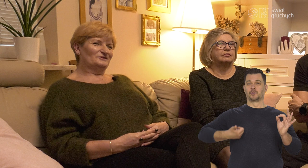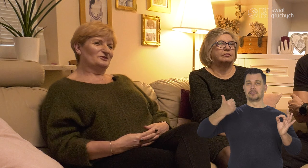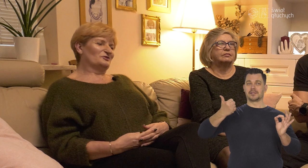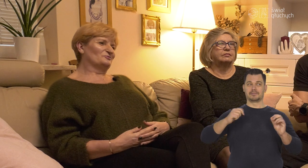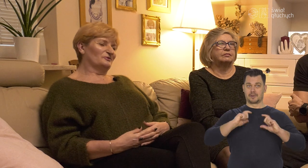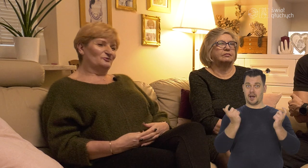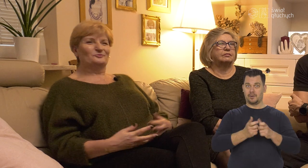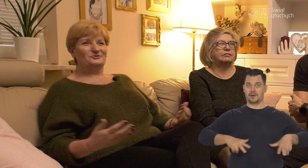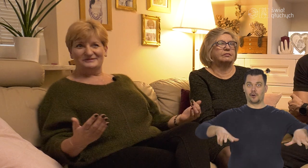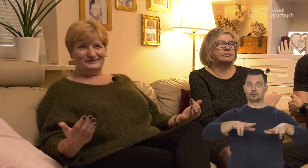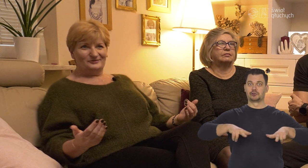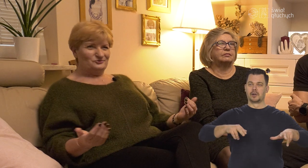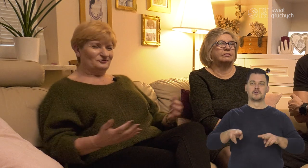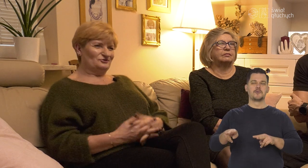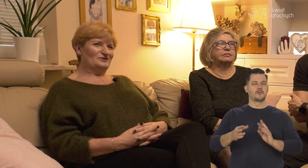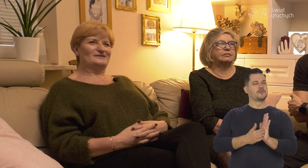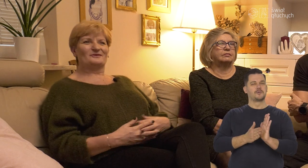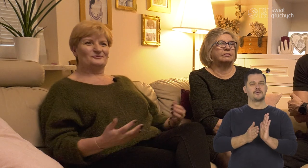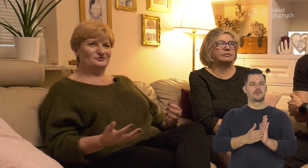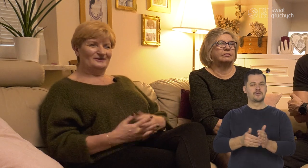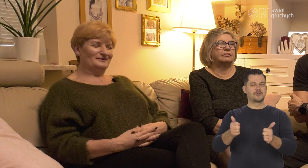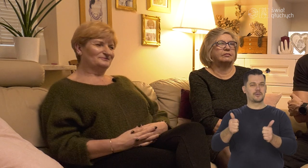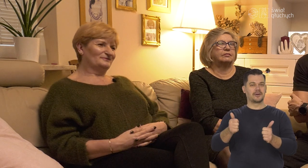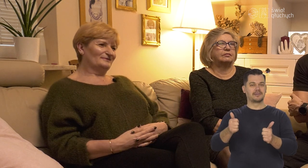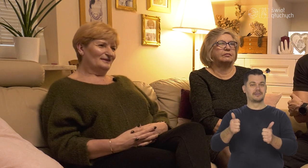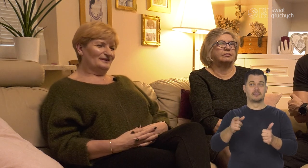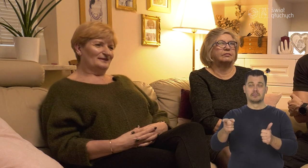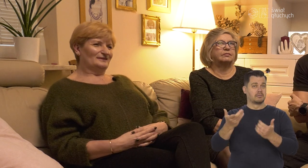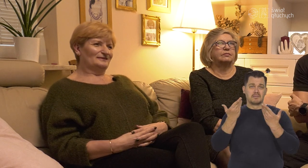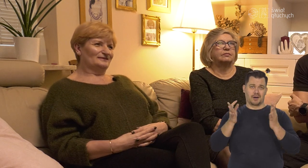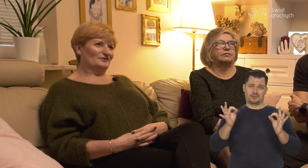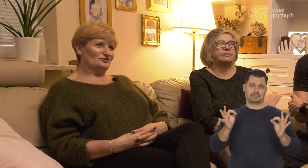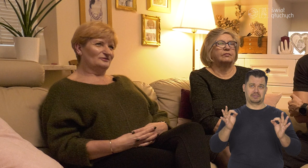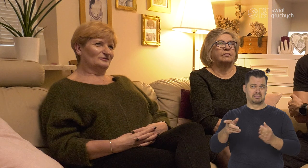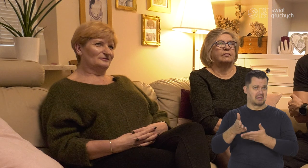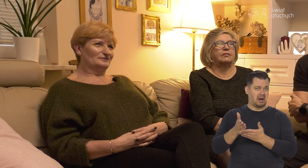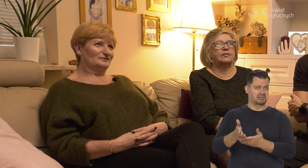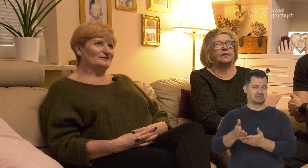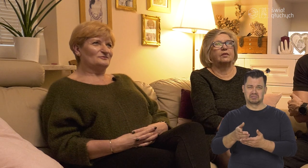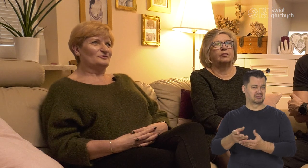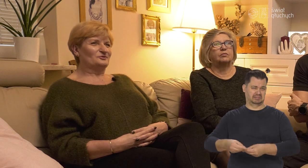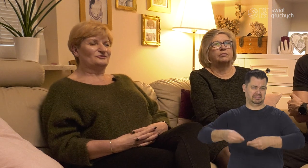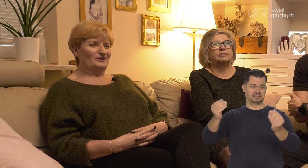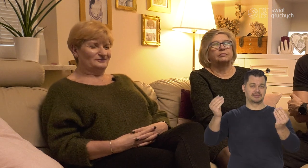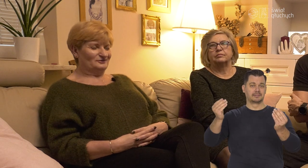We are proud of them as a whole family. They are doing great,